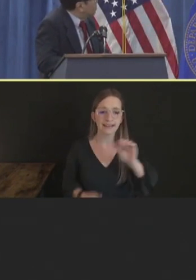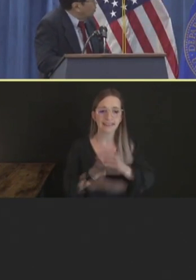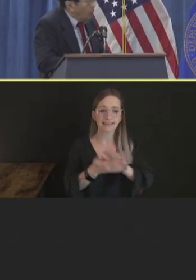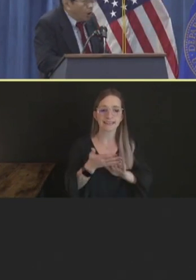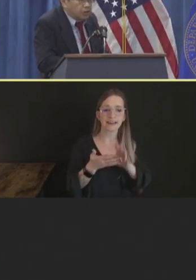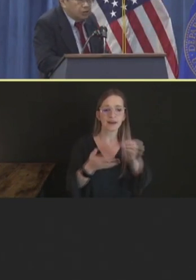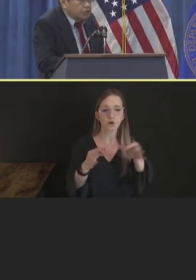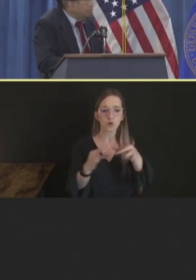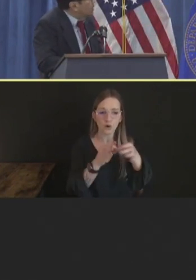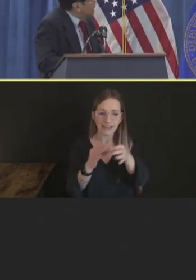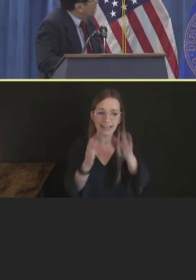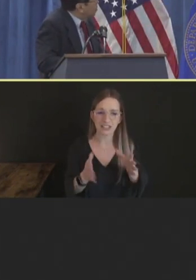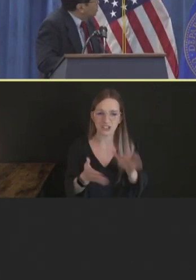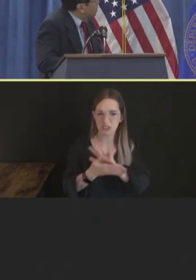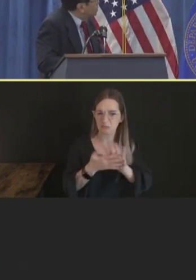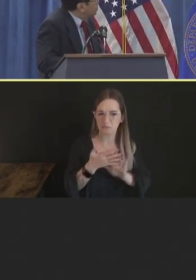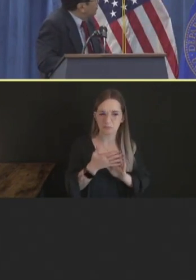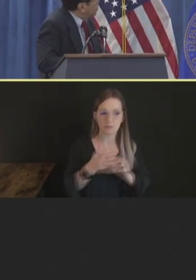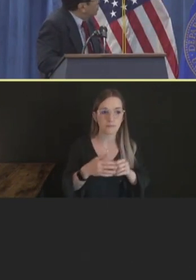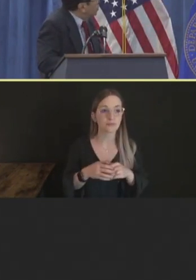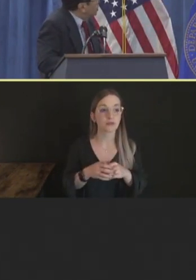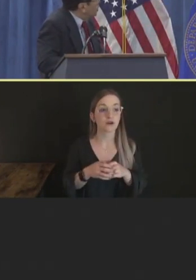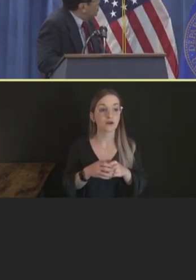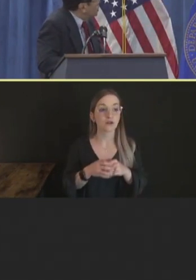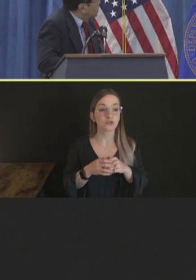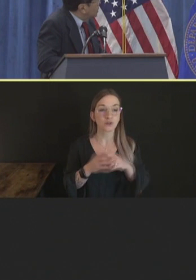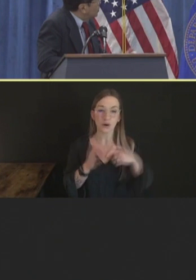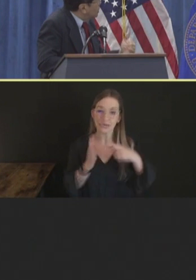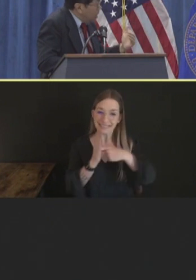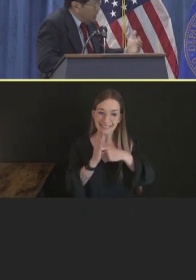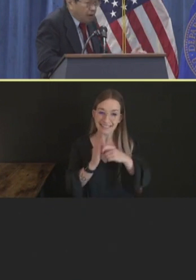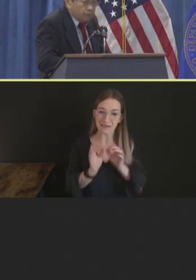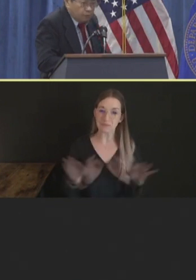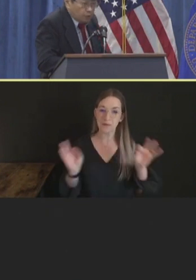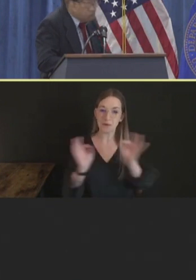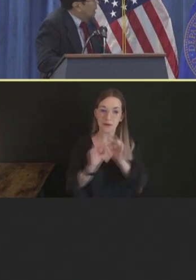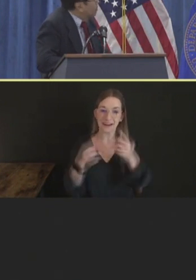So our key accomplishments in the first three years is that we, for the first time, did